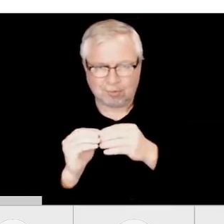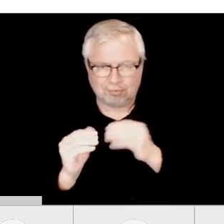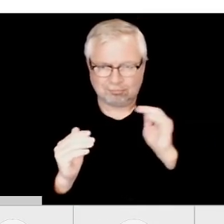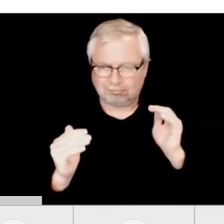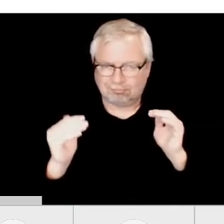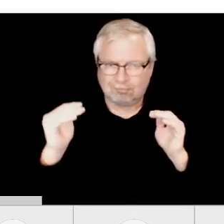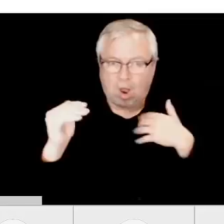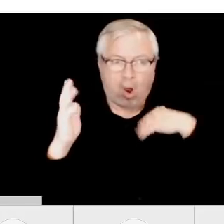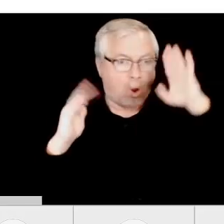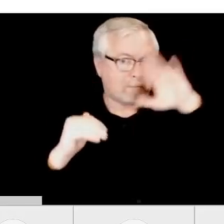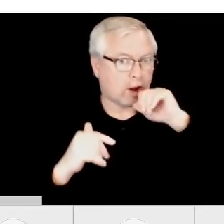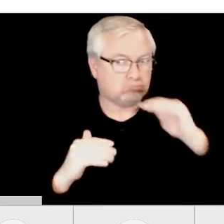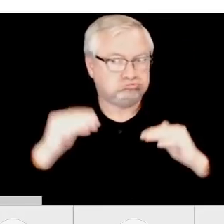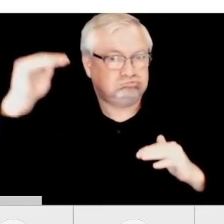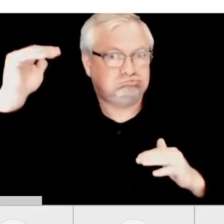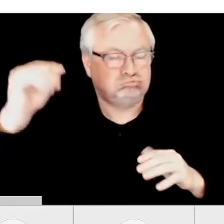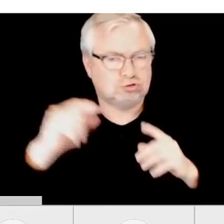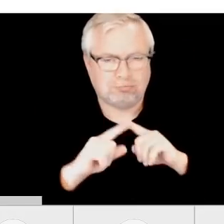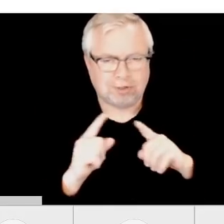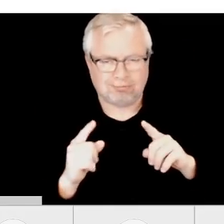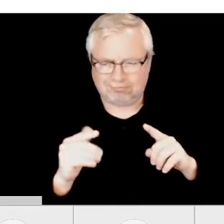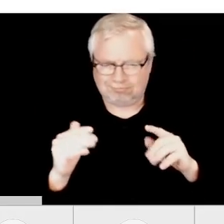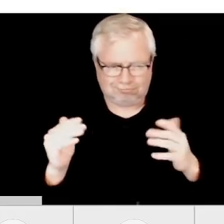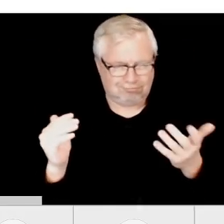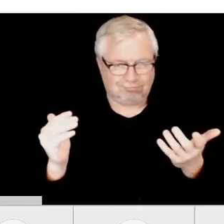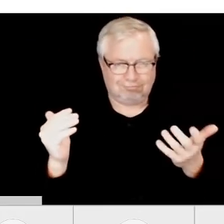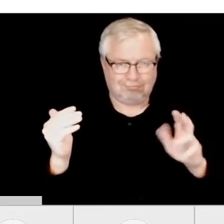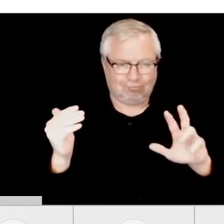does that the not render your model significantly flawed?